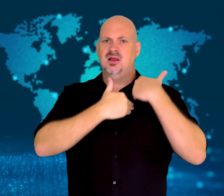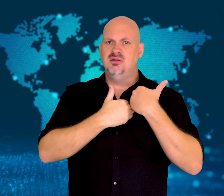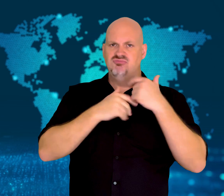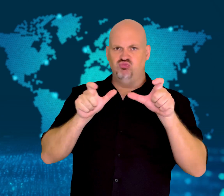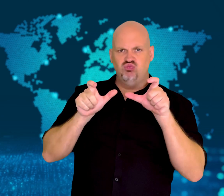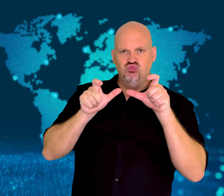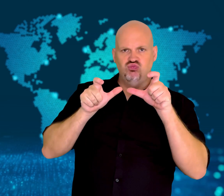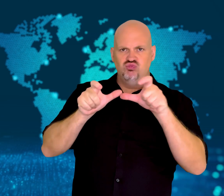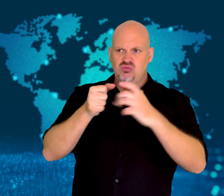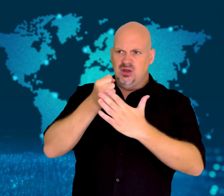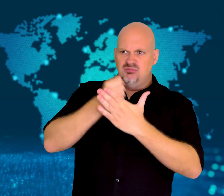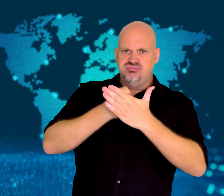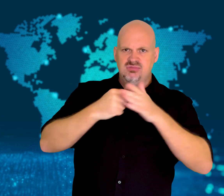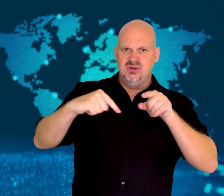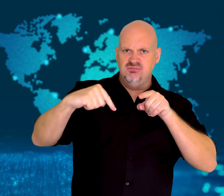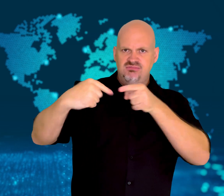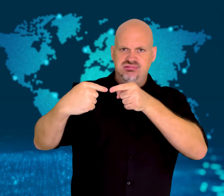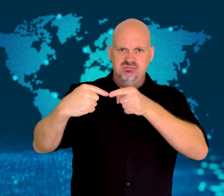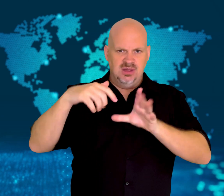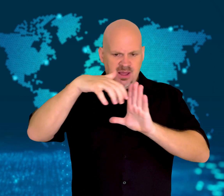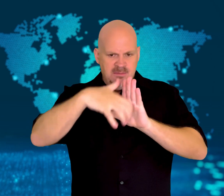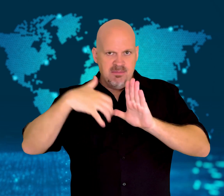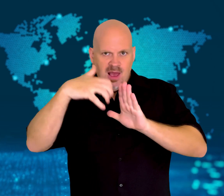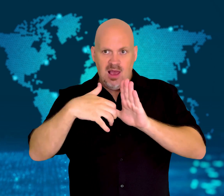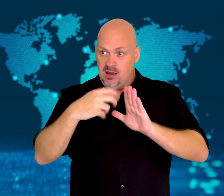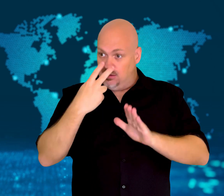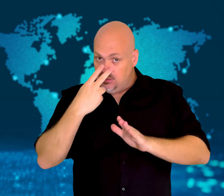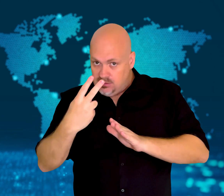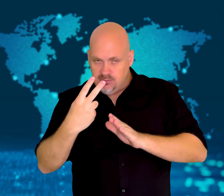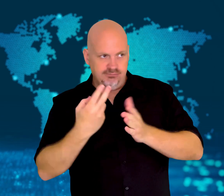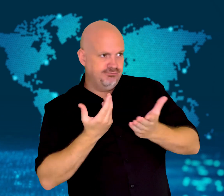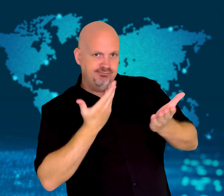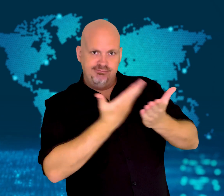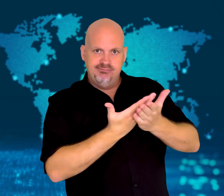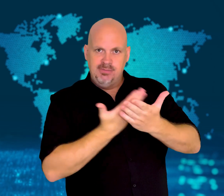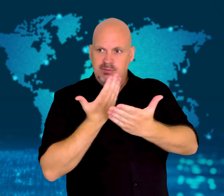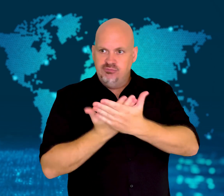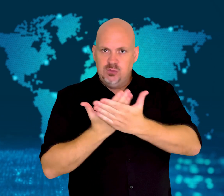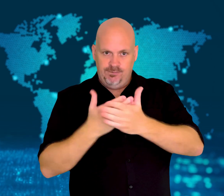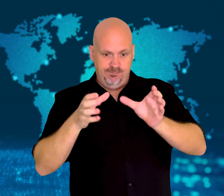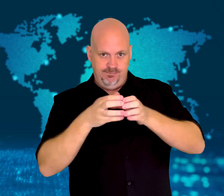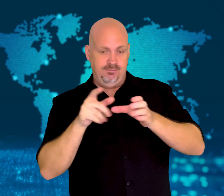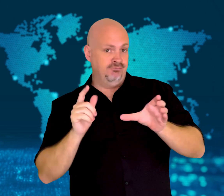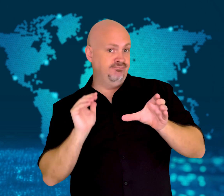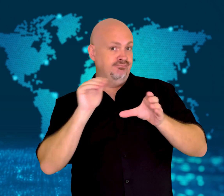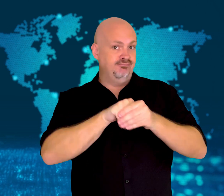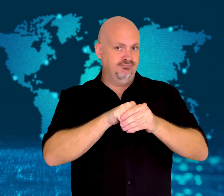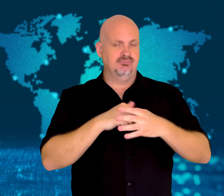She was the first woman to join, which was against